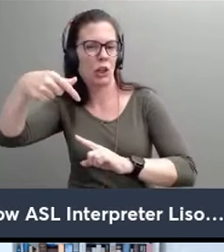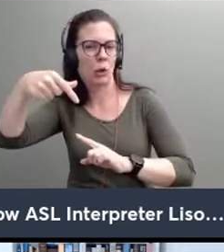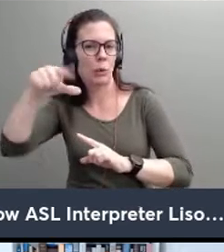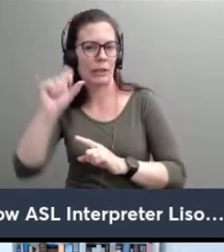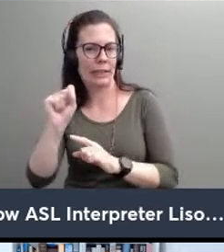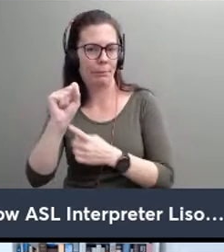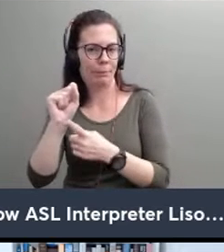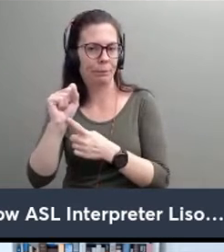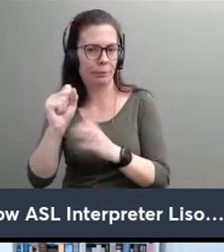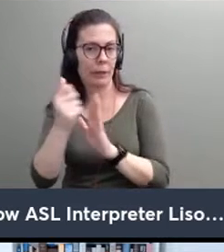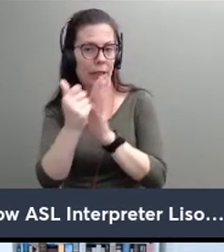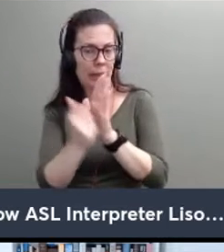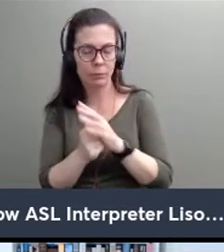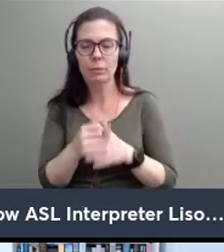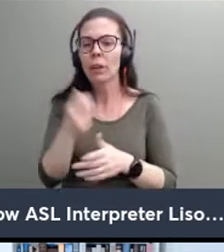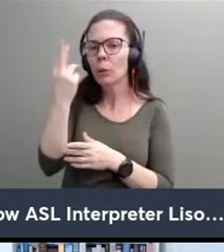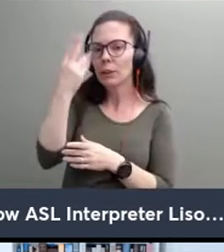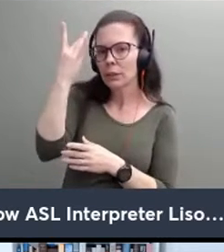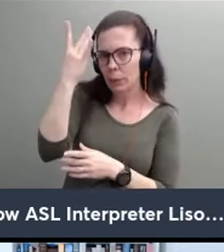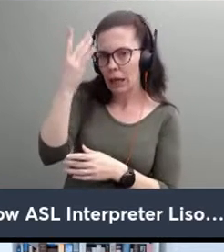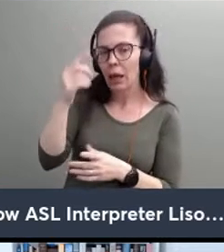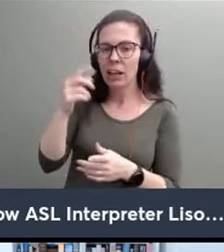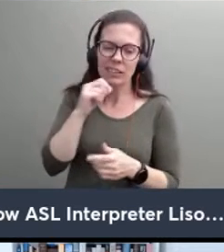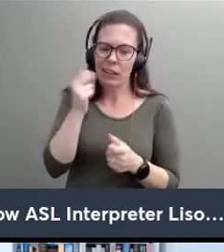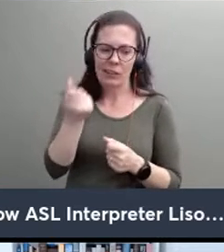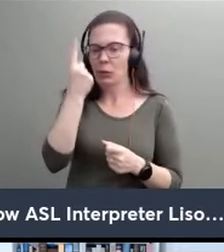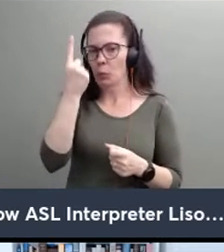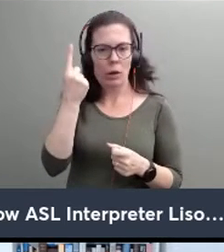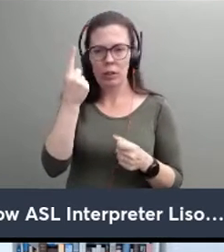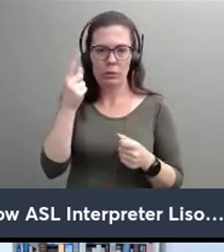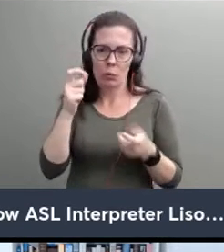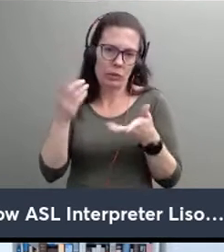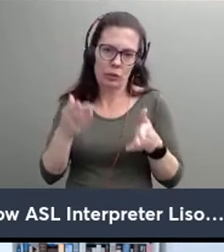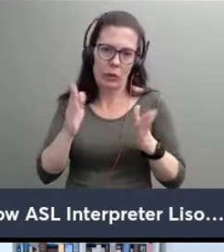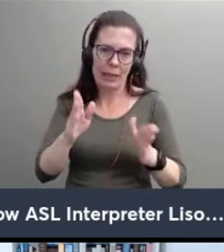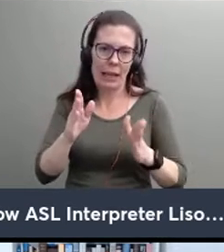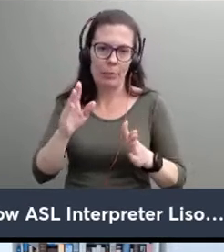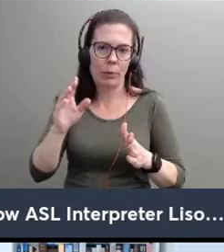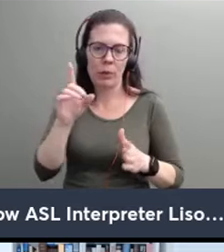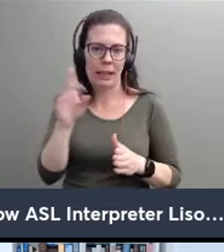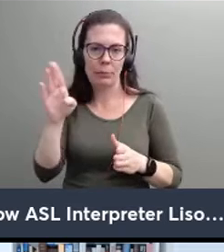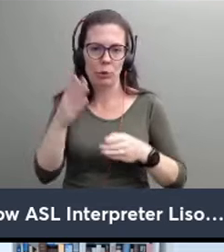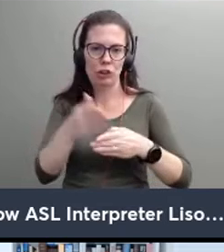The reason we have this is because not everyone wants to enable their dashboards to be shared with public.